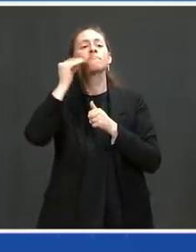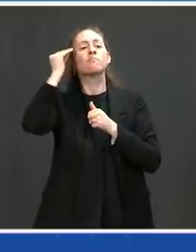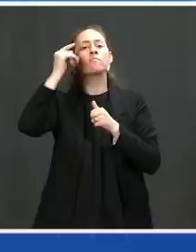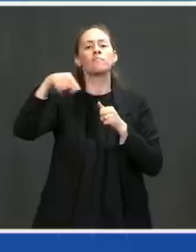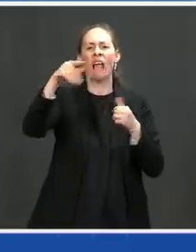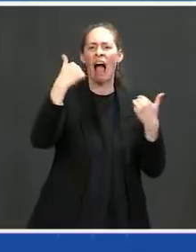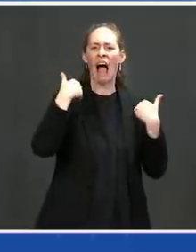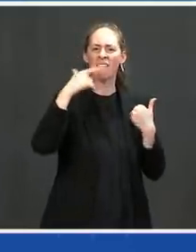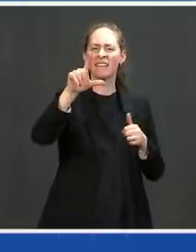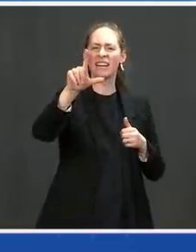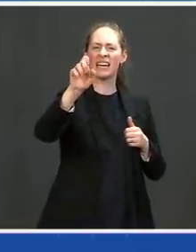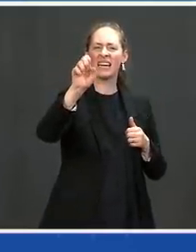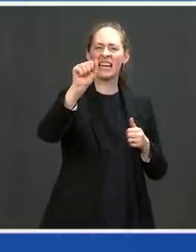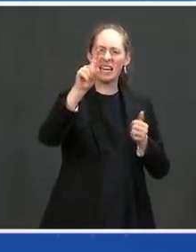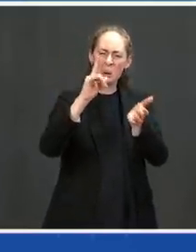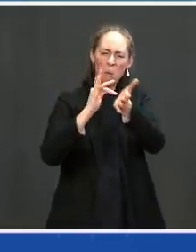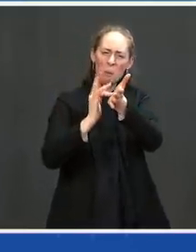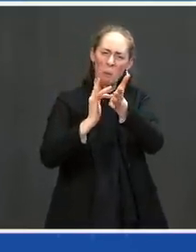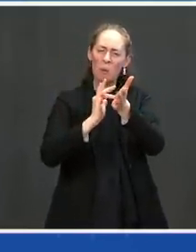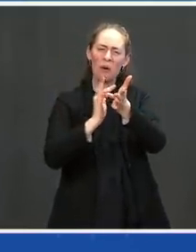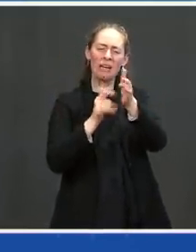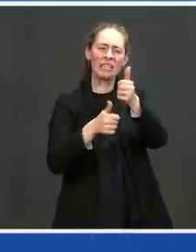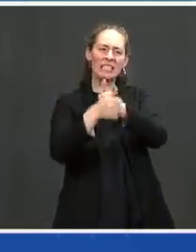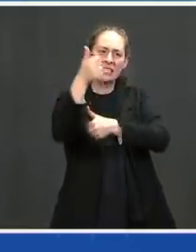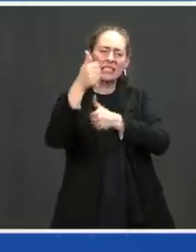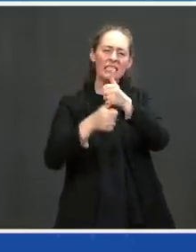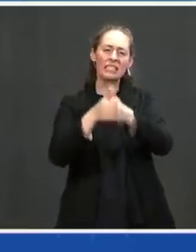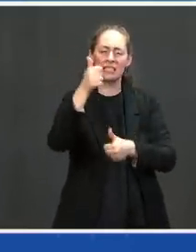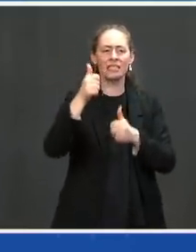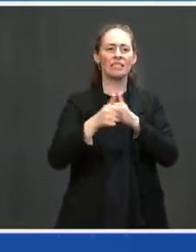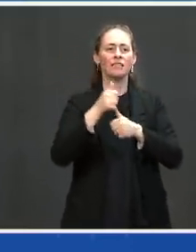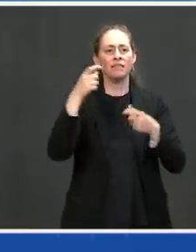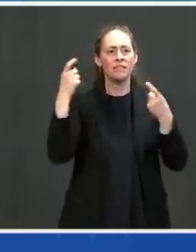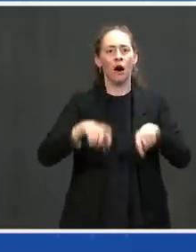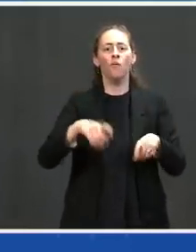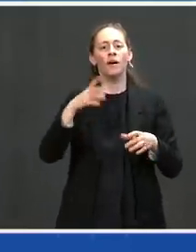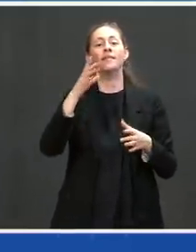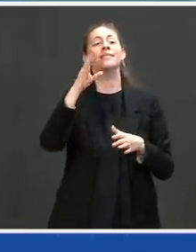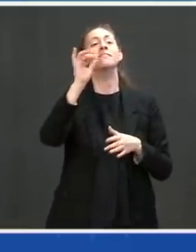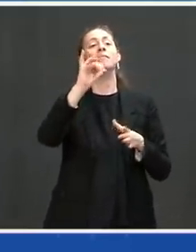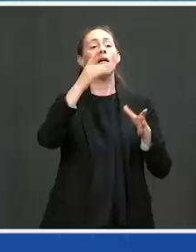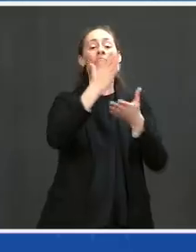We have over 100,000 wellheads that are not capped, leaking methane.